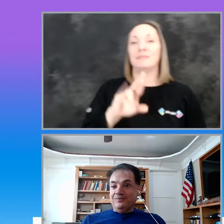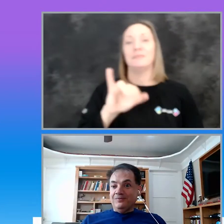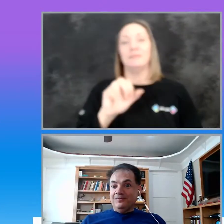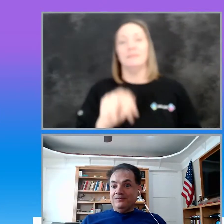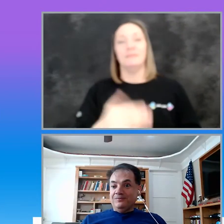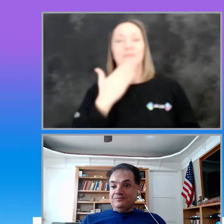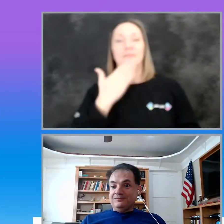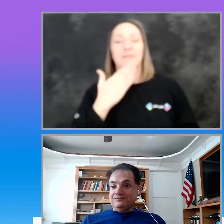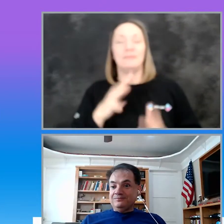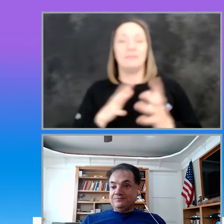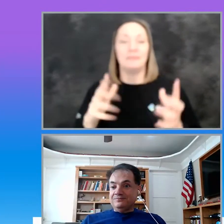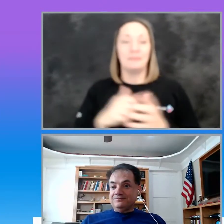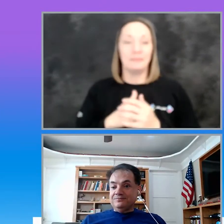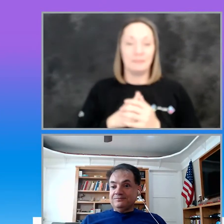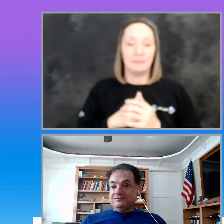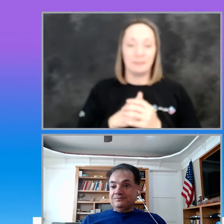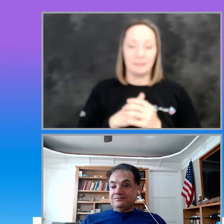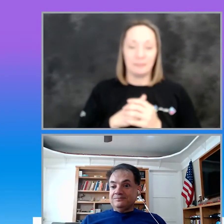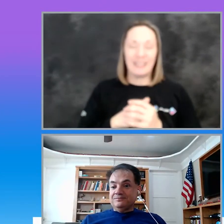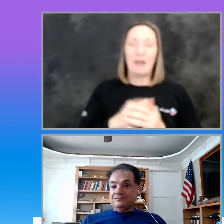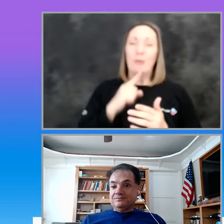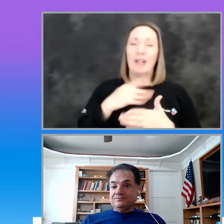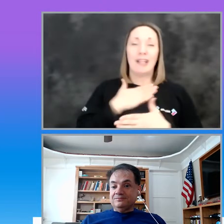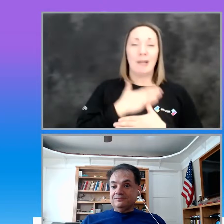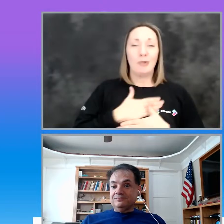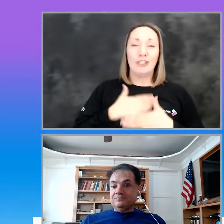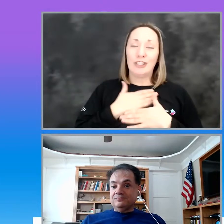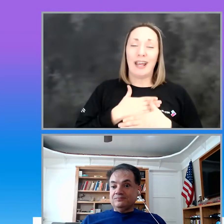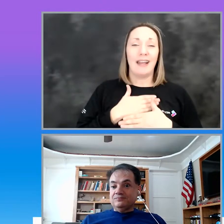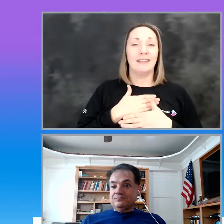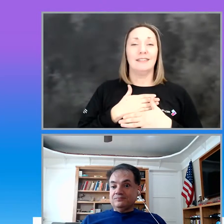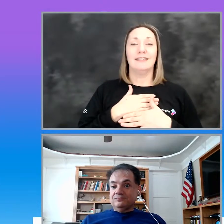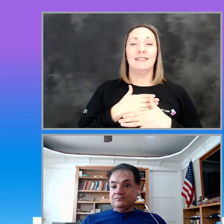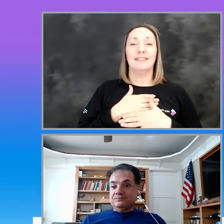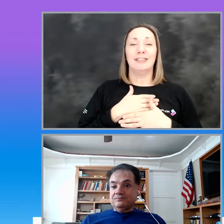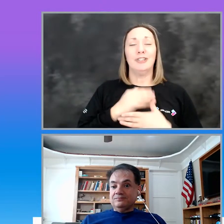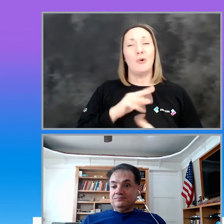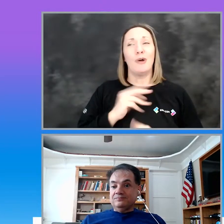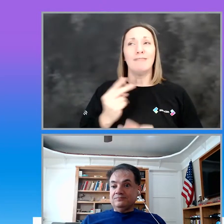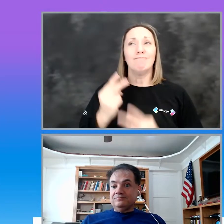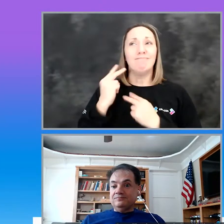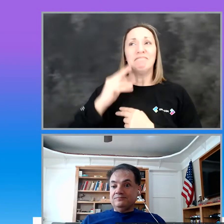Patrick. Jim, really appreciate